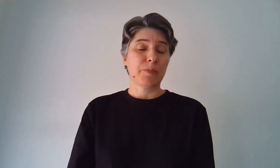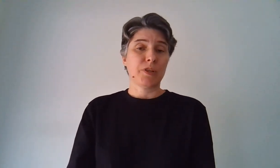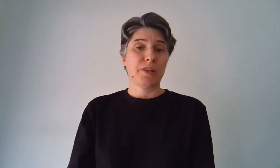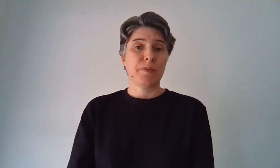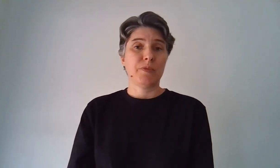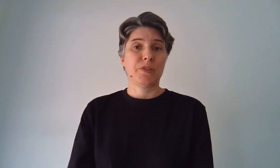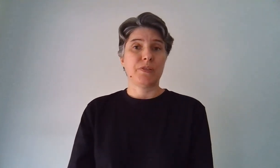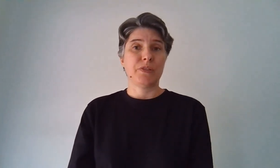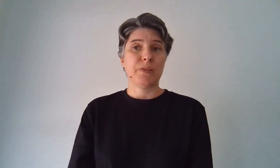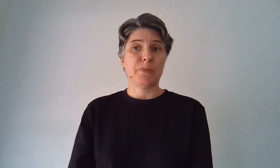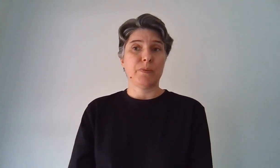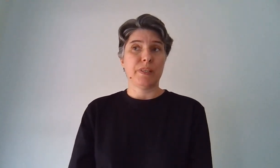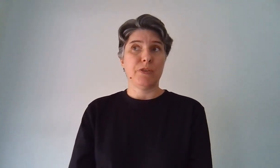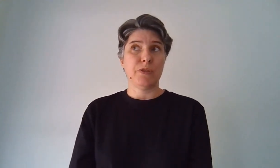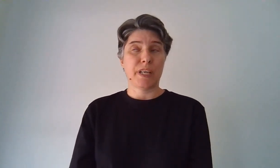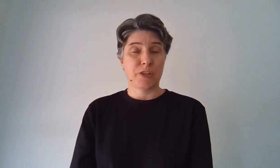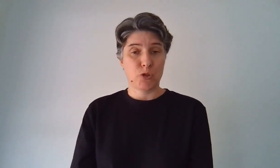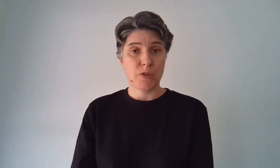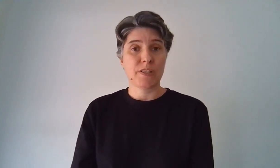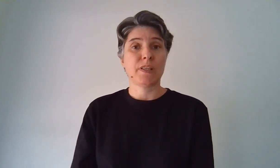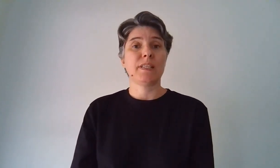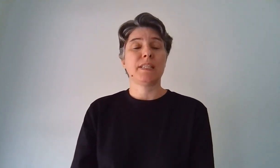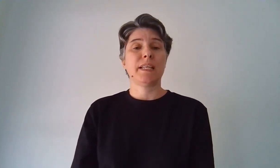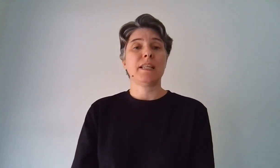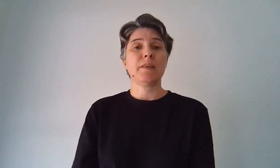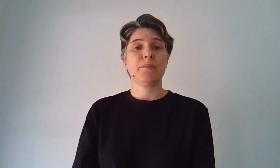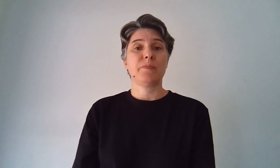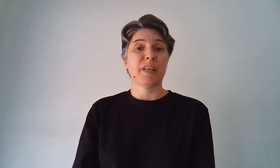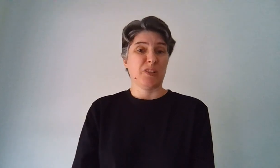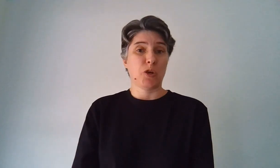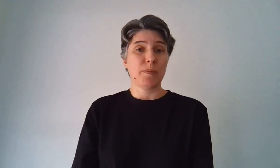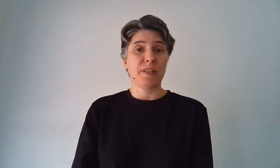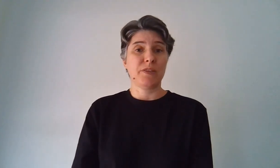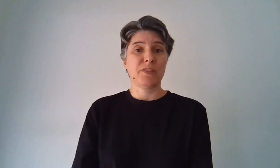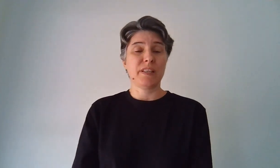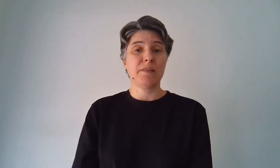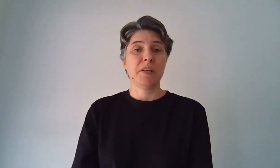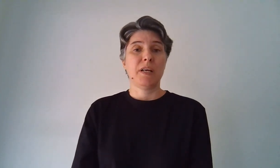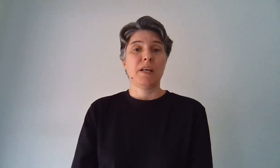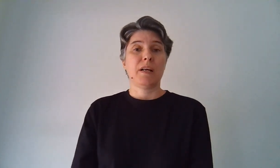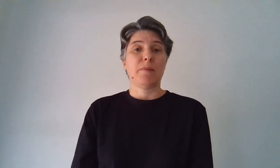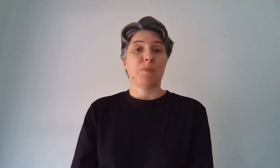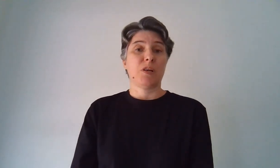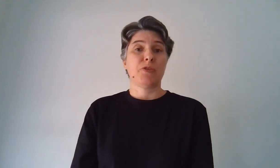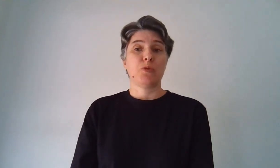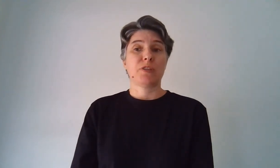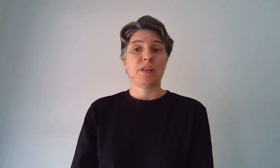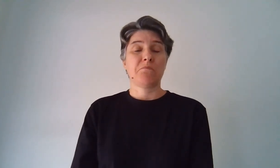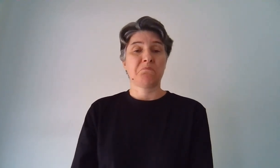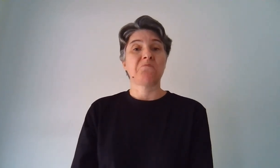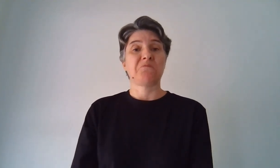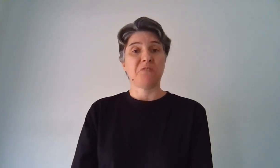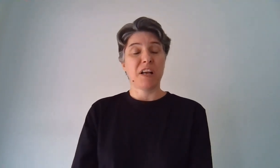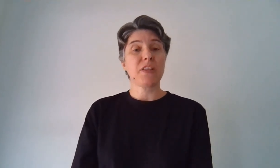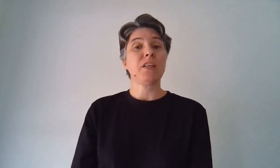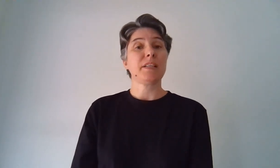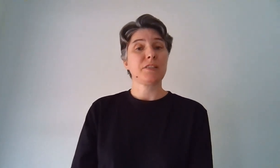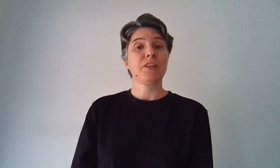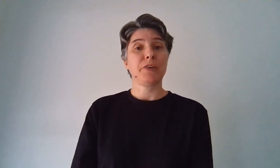Sometimes you can join signs together - that's common in Auslan. My daughter rather likes to